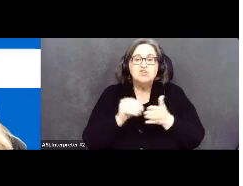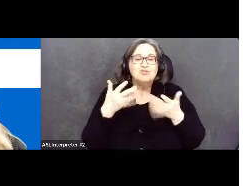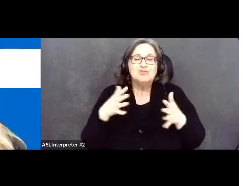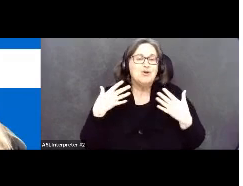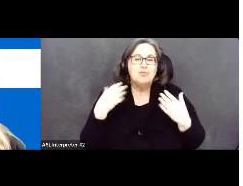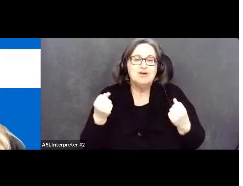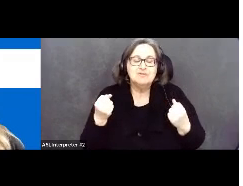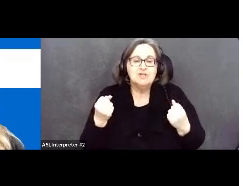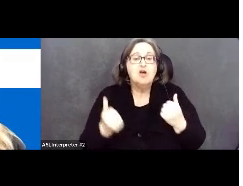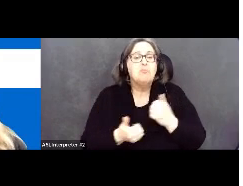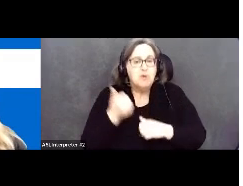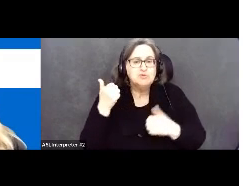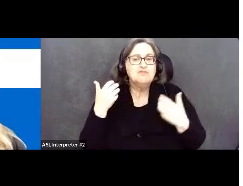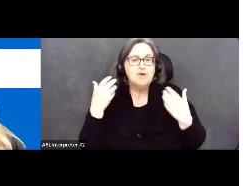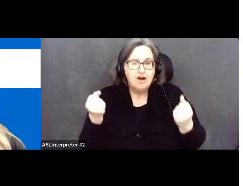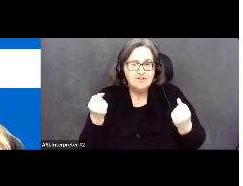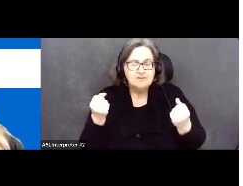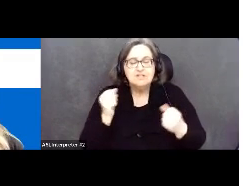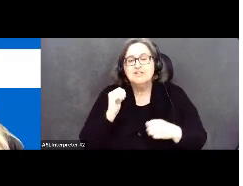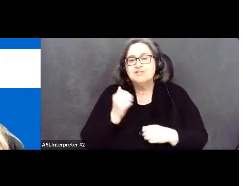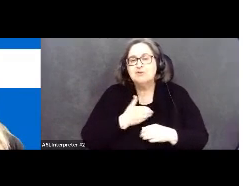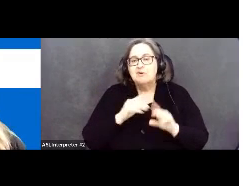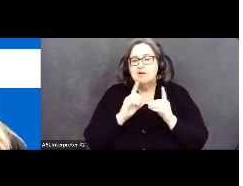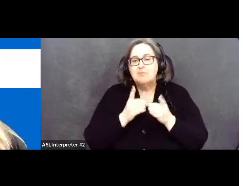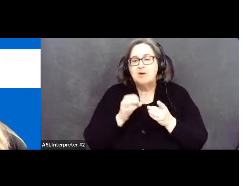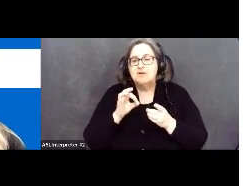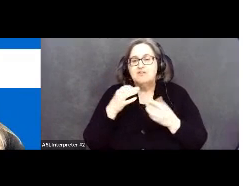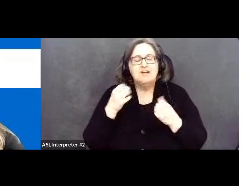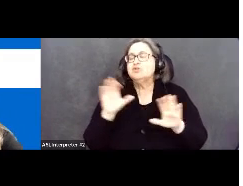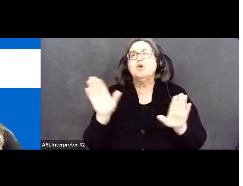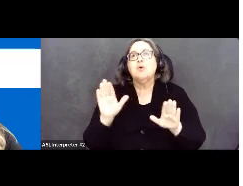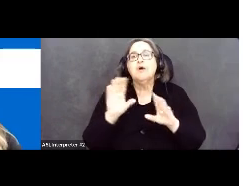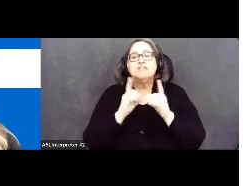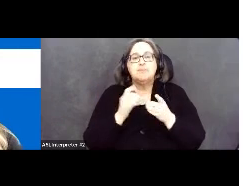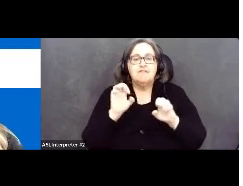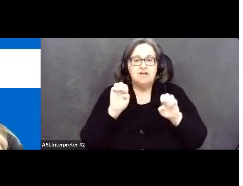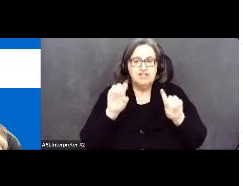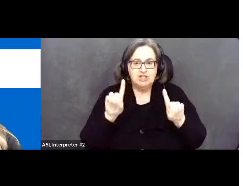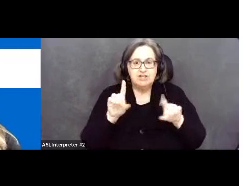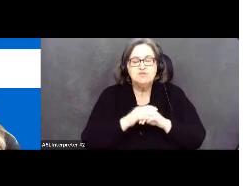The great majority of the students had recovered. Our Department of Education at that point